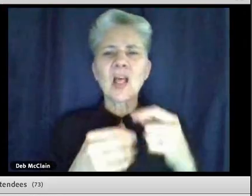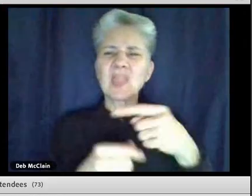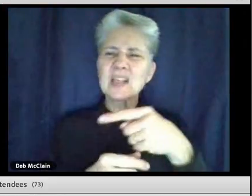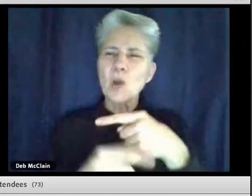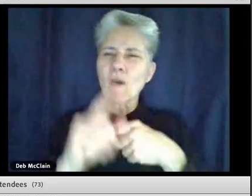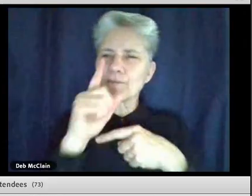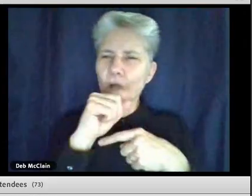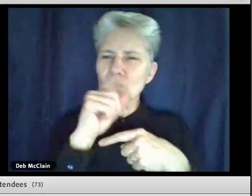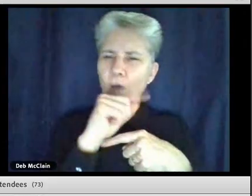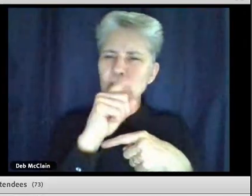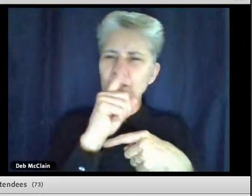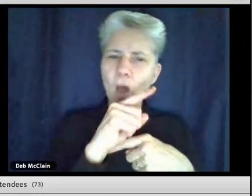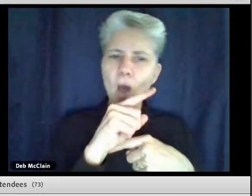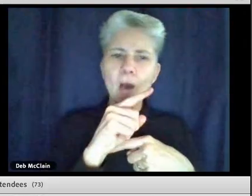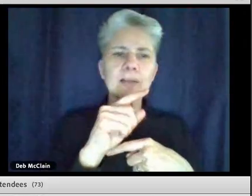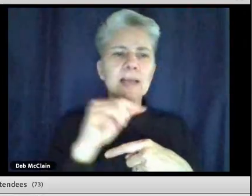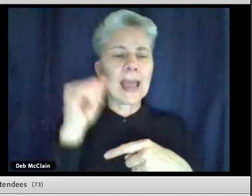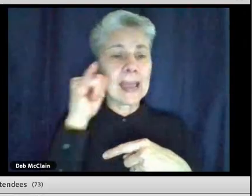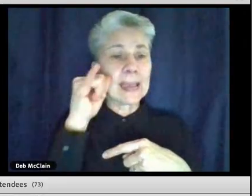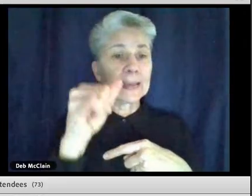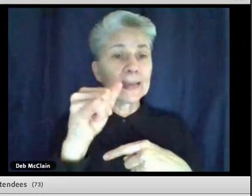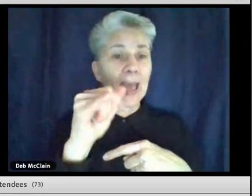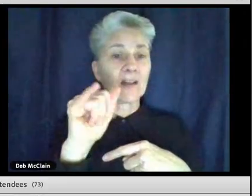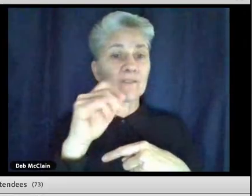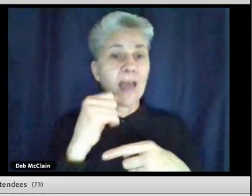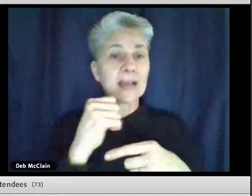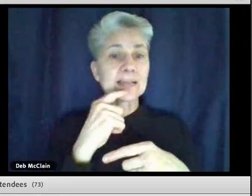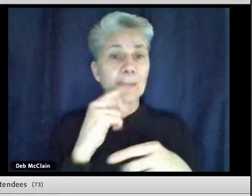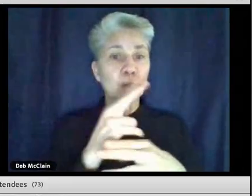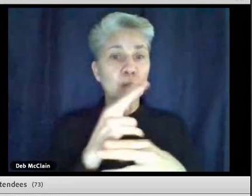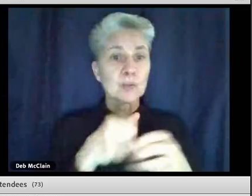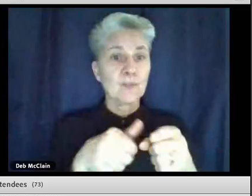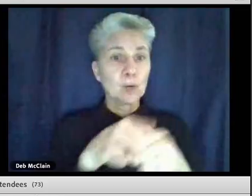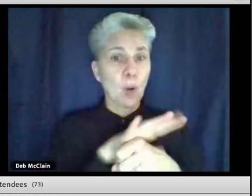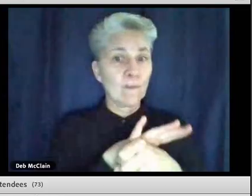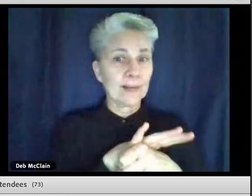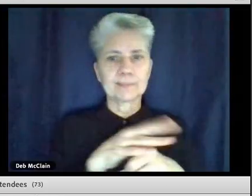"Can a Cattle Vaccine Be Used To Fight COVID-19?" No.